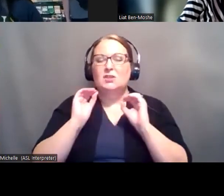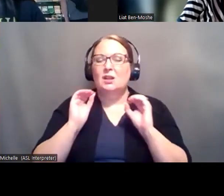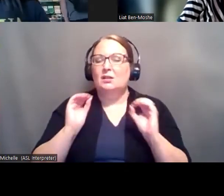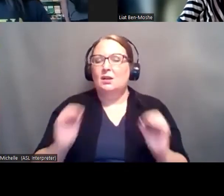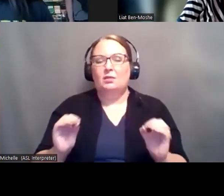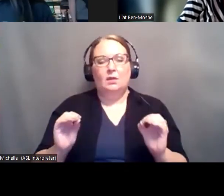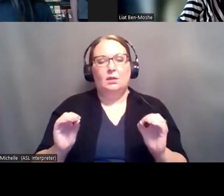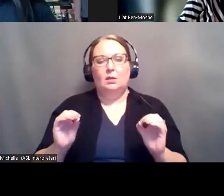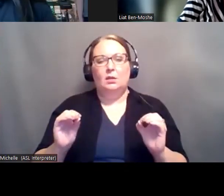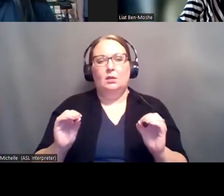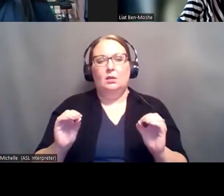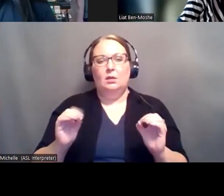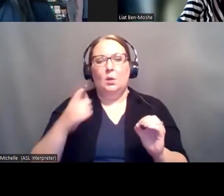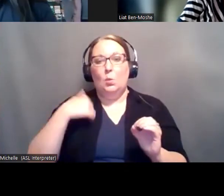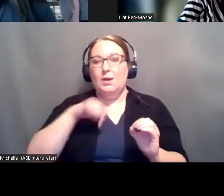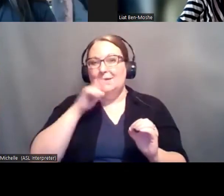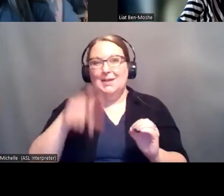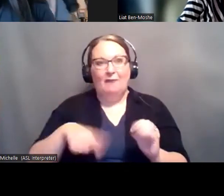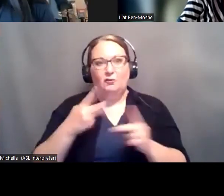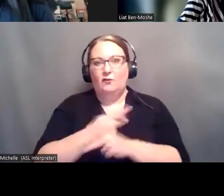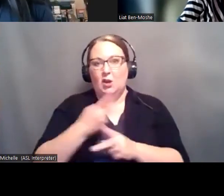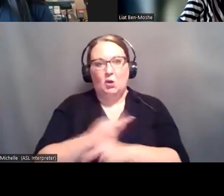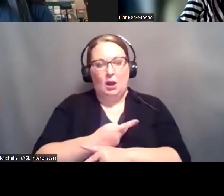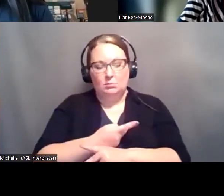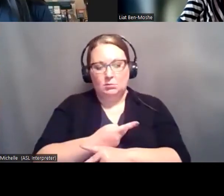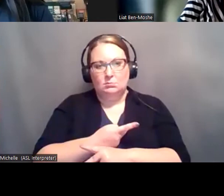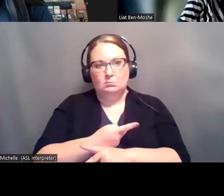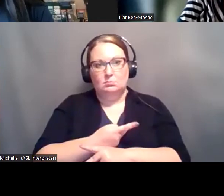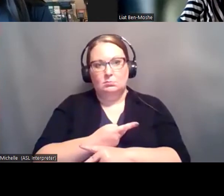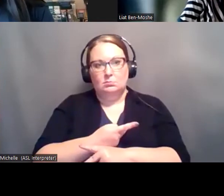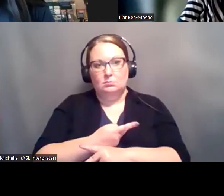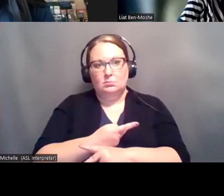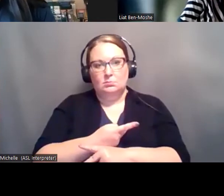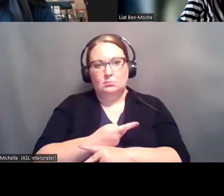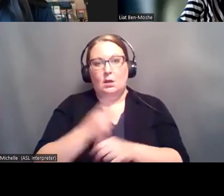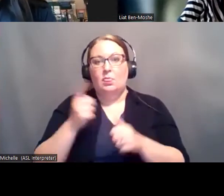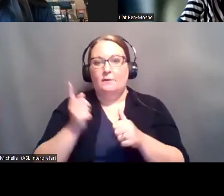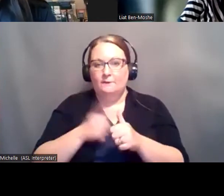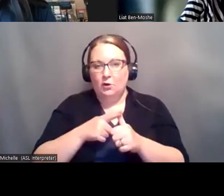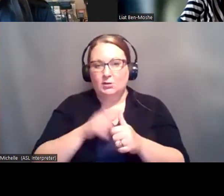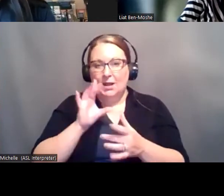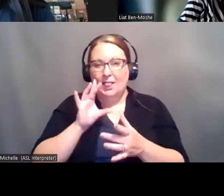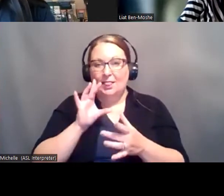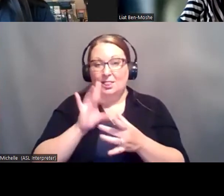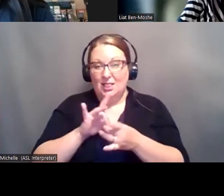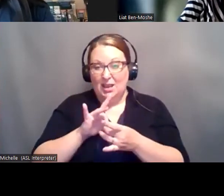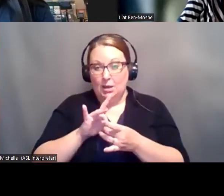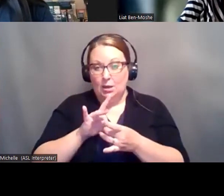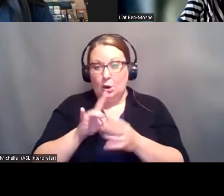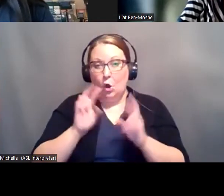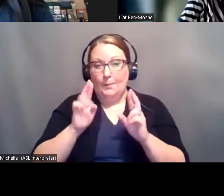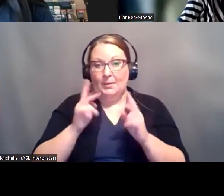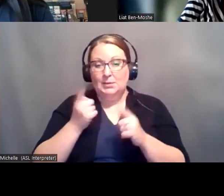that we didn't have to figure out. (chuckles) The first link, I was hoping someone could help share,